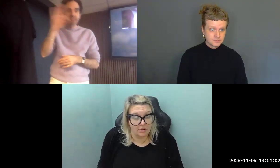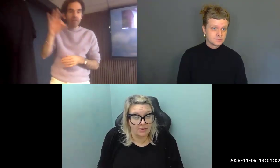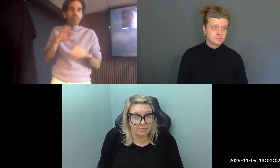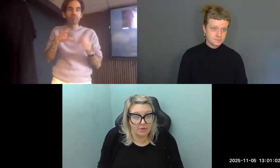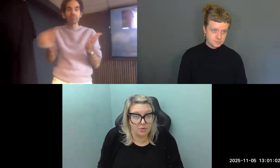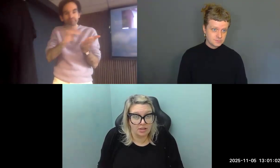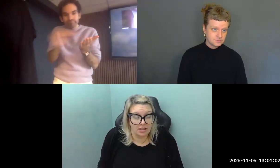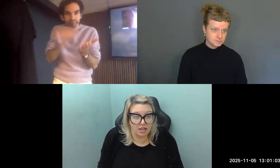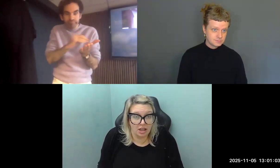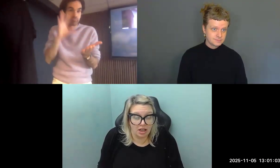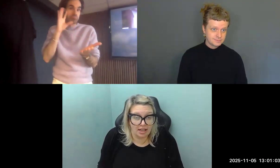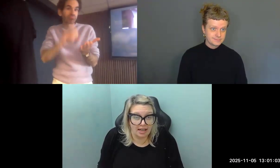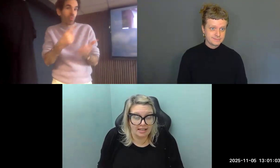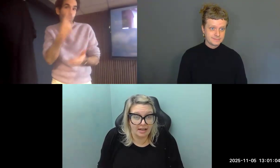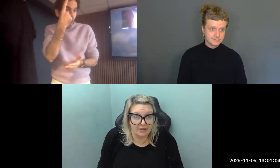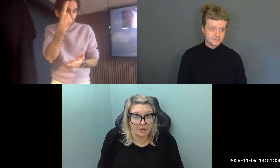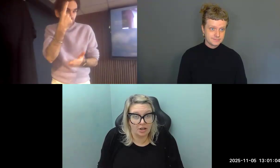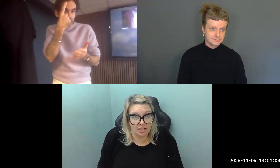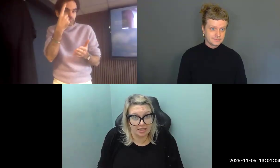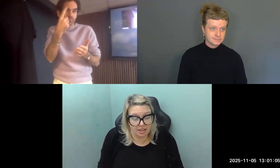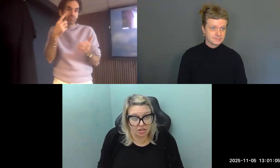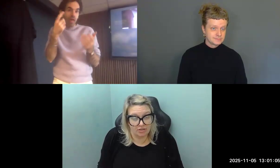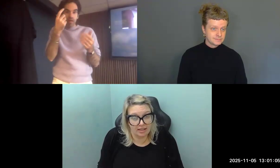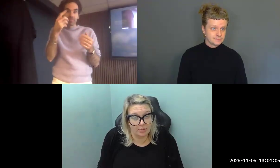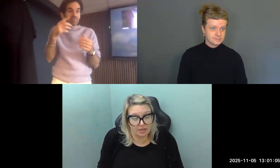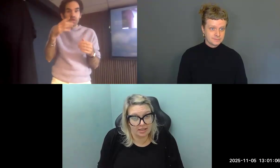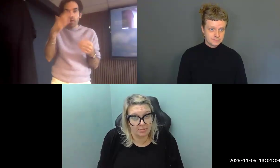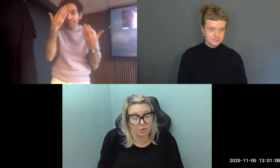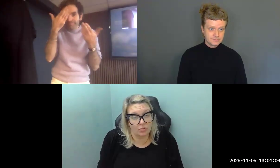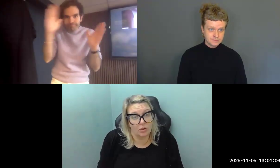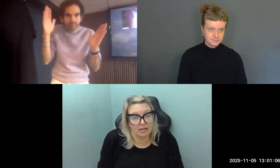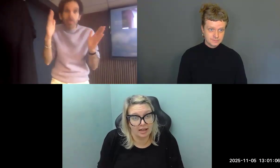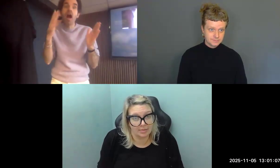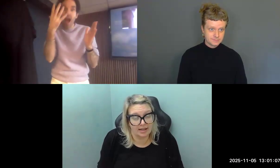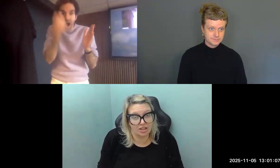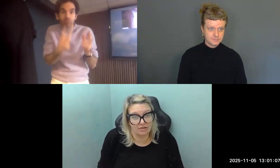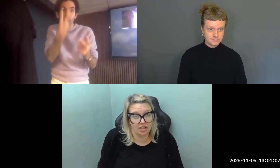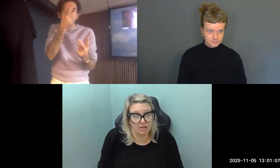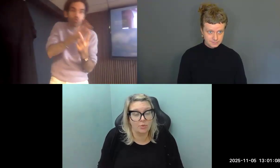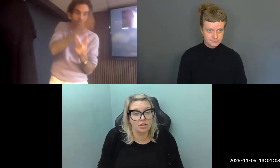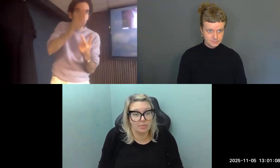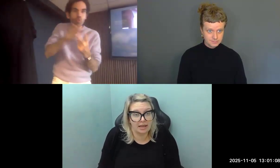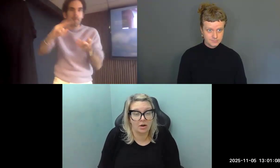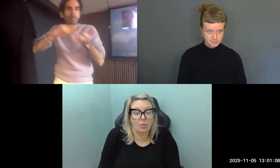So if somebody was wanting to learn LSF, and they were looking to the dictionary, they wouldn't see more than one explanation of this, so they wouldn't be aware